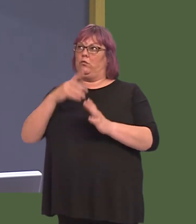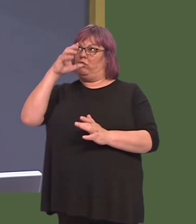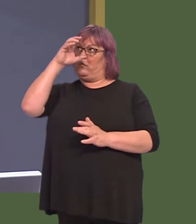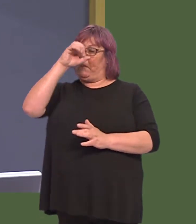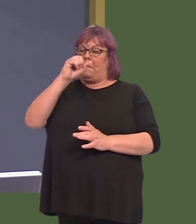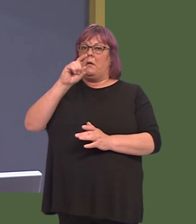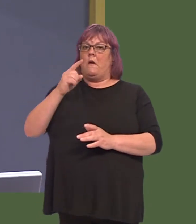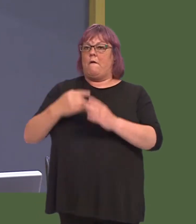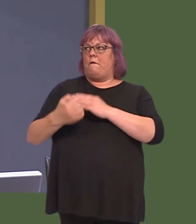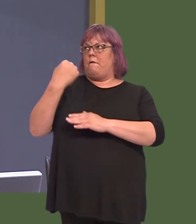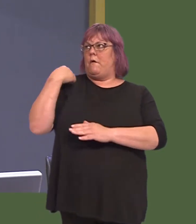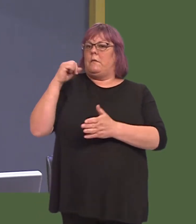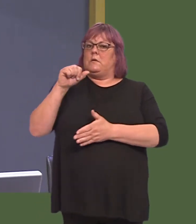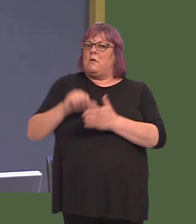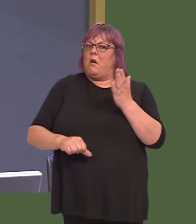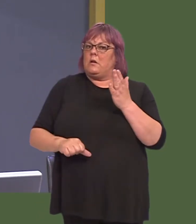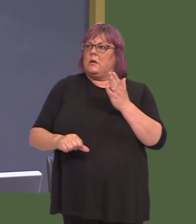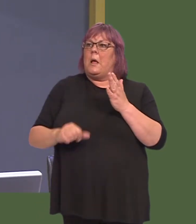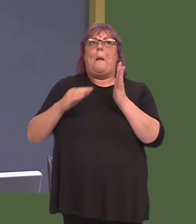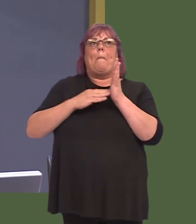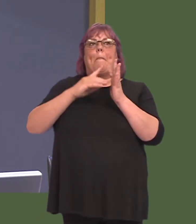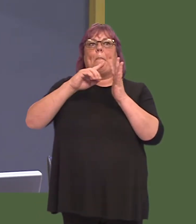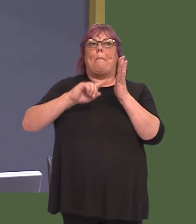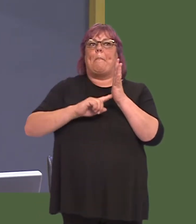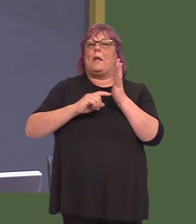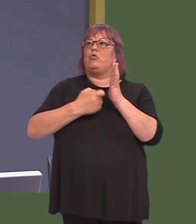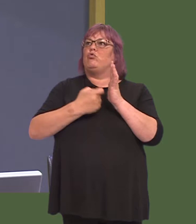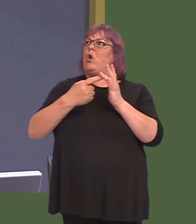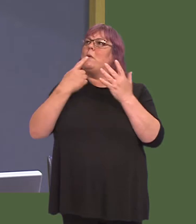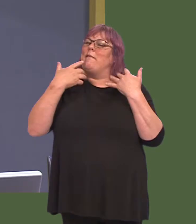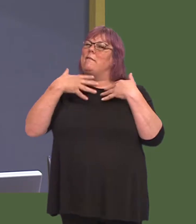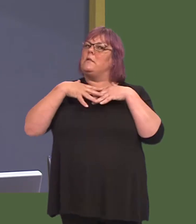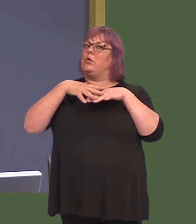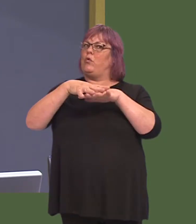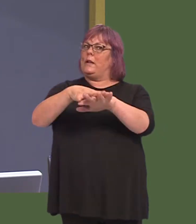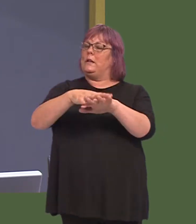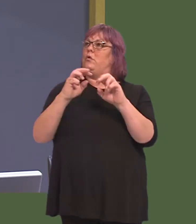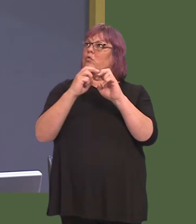note that, from its inception, the metro project has been promoted as an integrated transport solution.